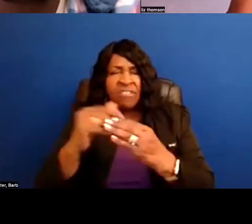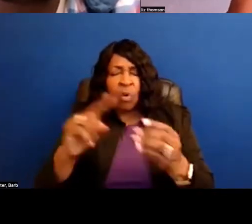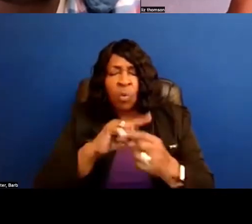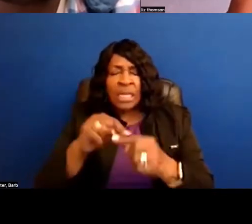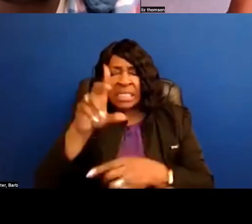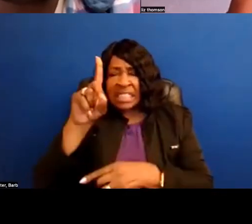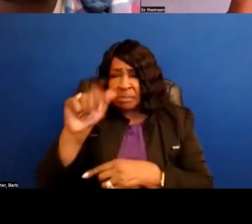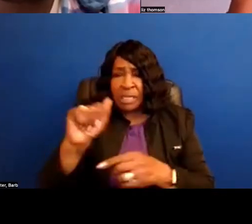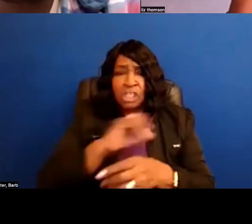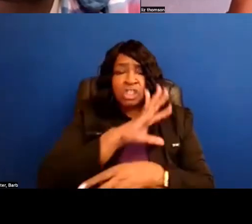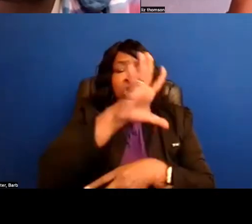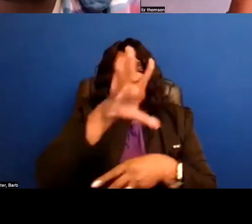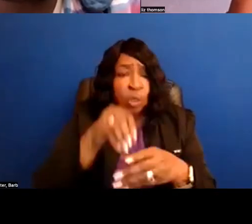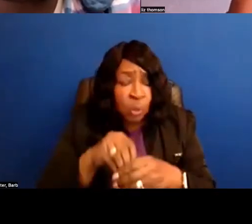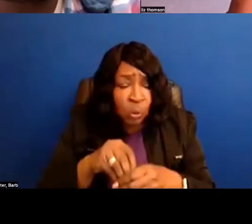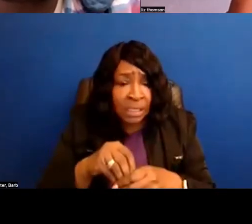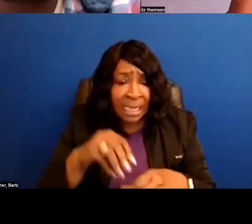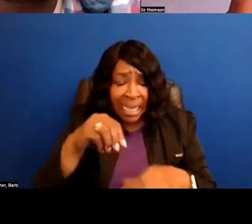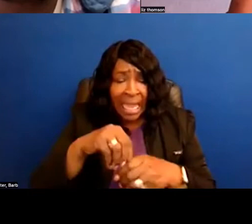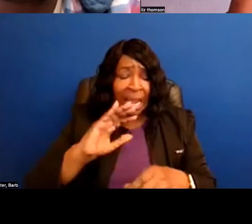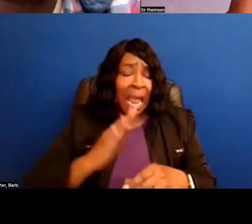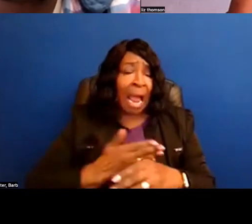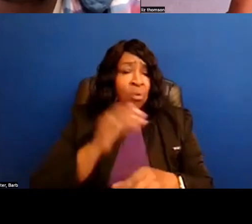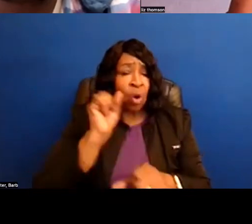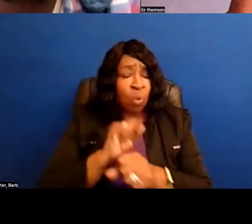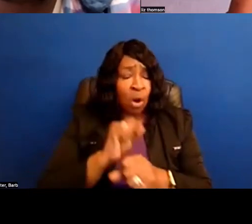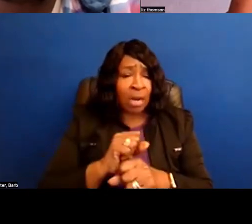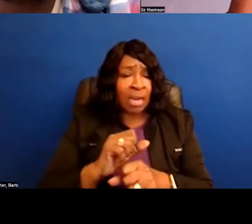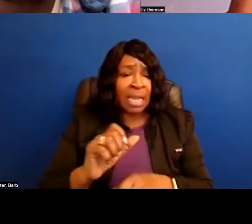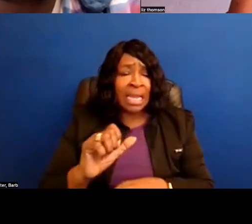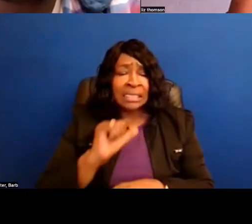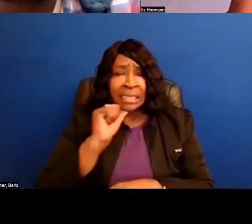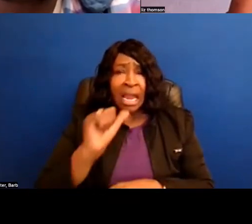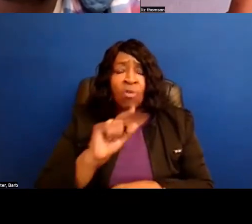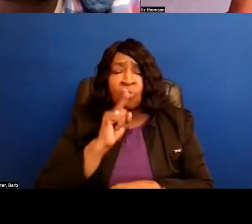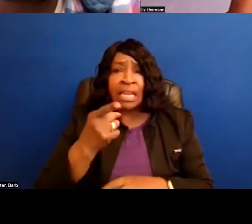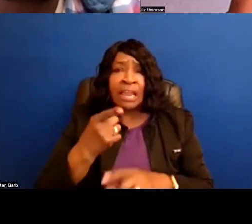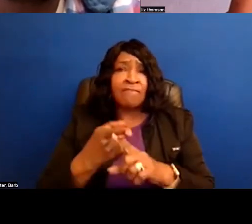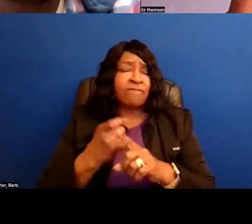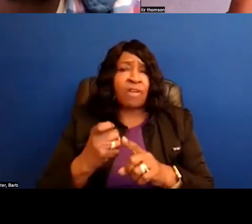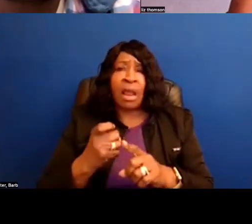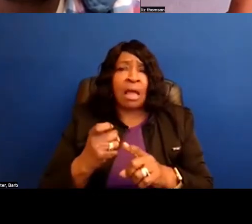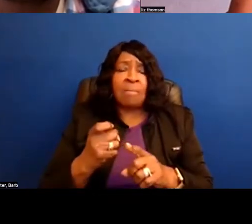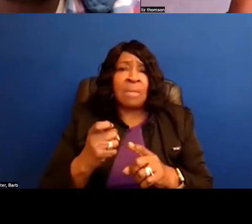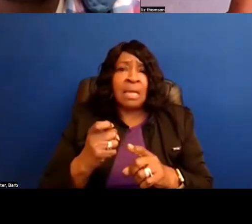in interdisciplinary work, it's not really from a framework of identity and culture,